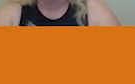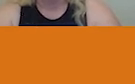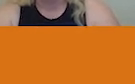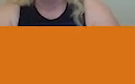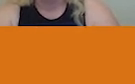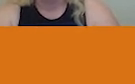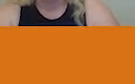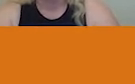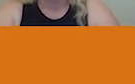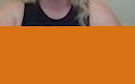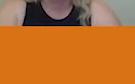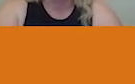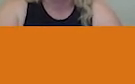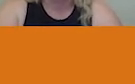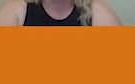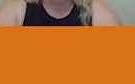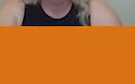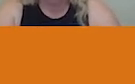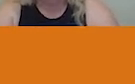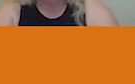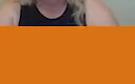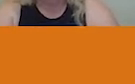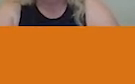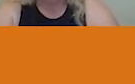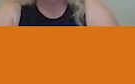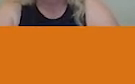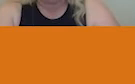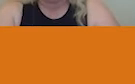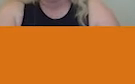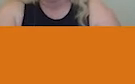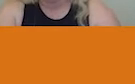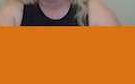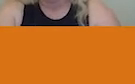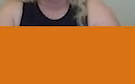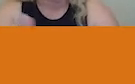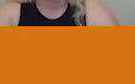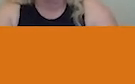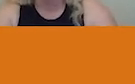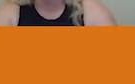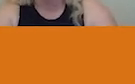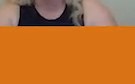replay, if they didn’t quite get it, have that thinking time, allow them to go back over it again